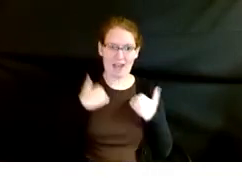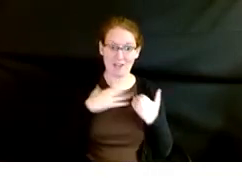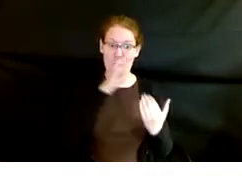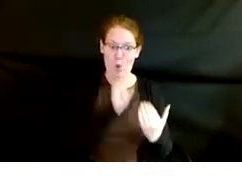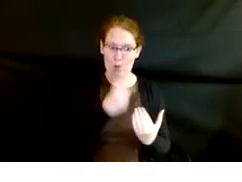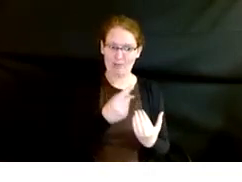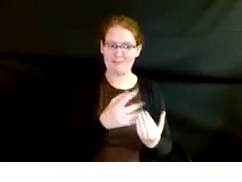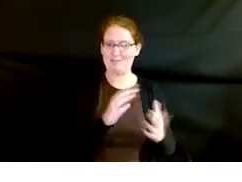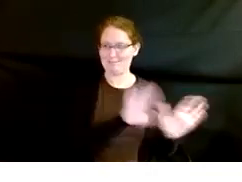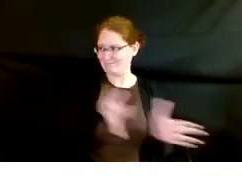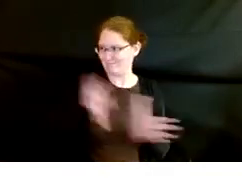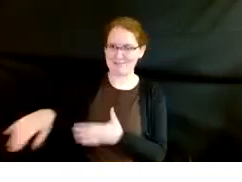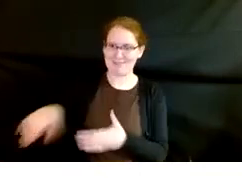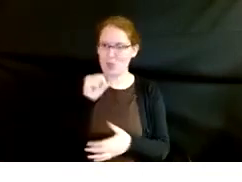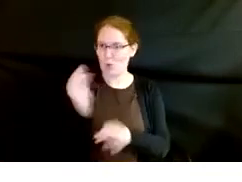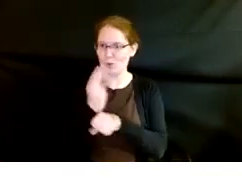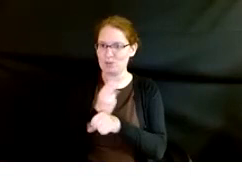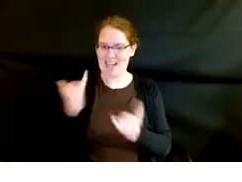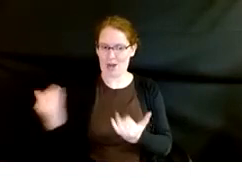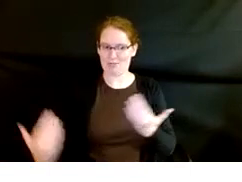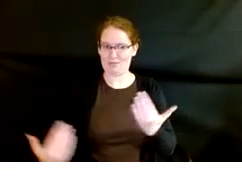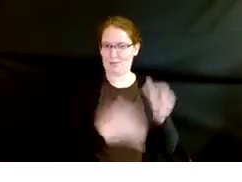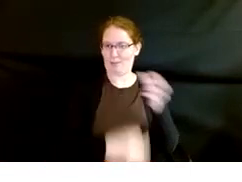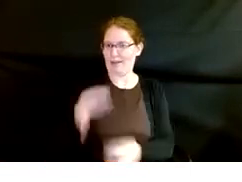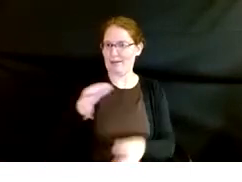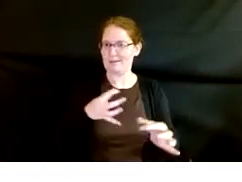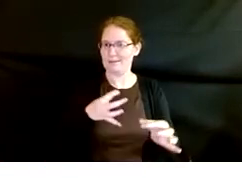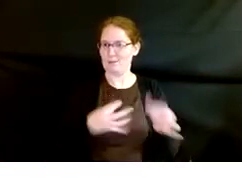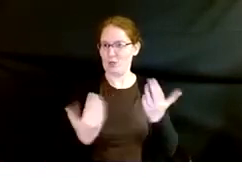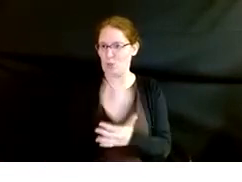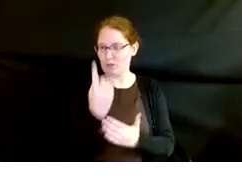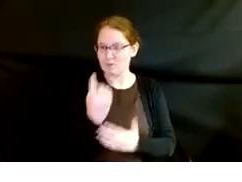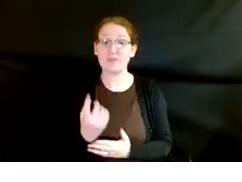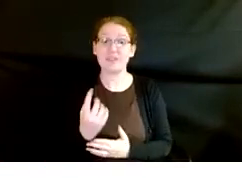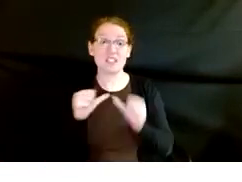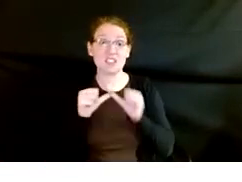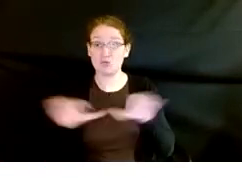shouldn't be used anymore and then we're going to keep doing things like this training about